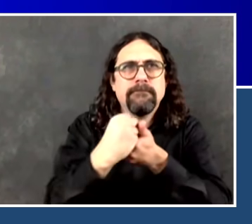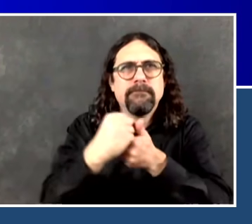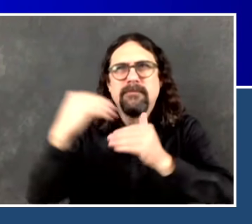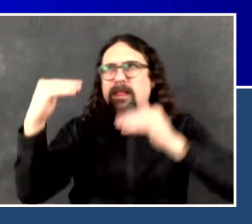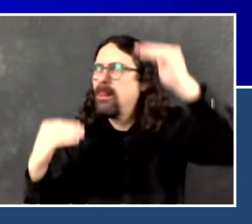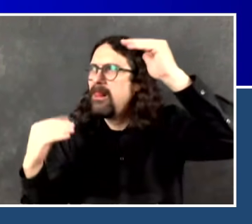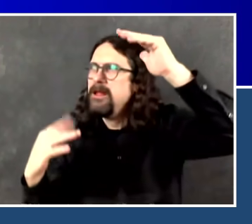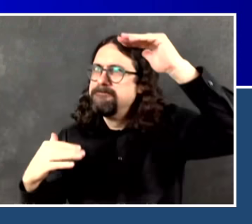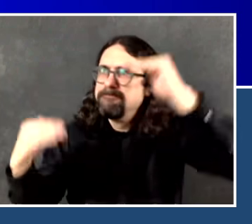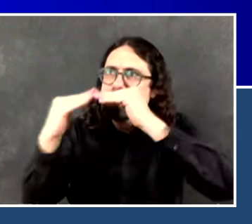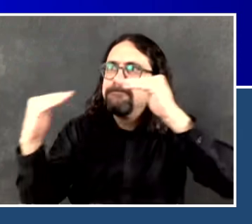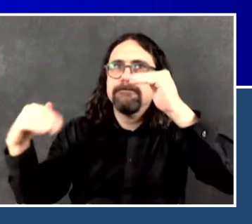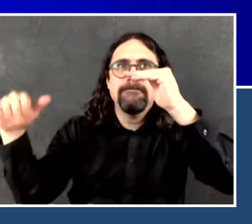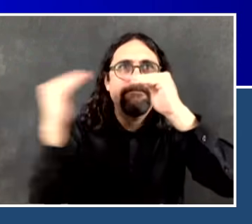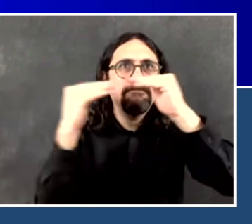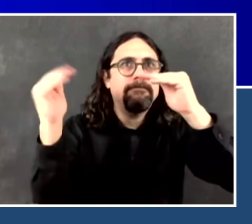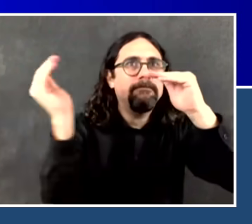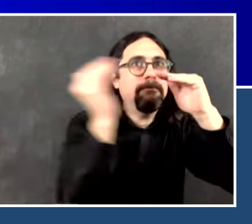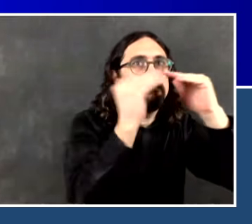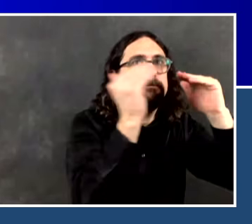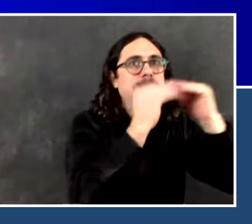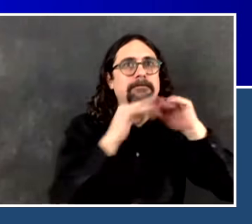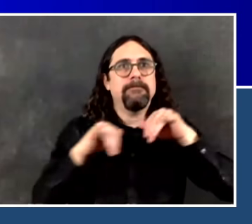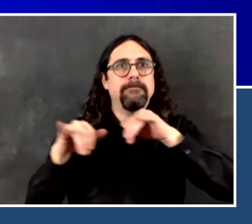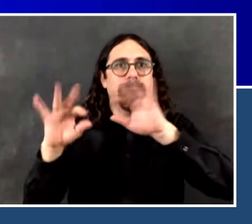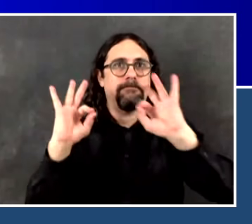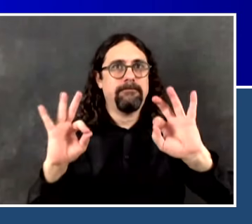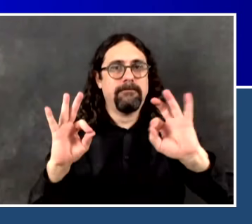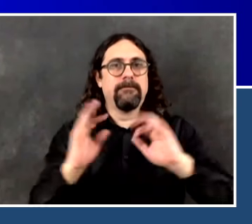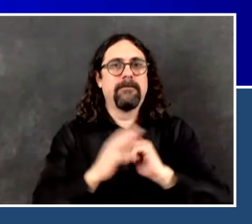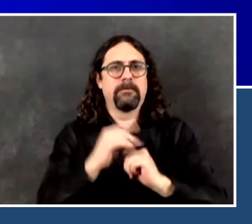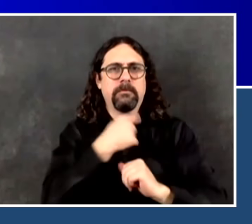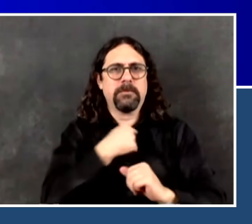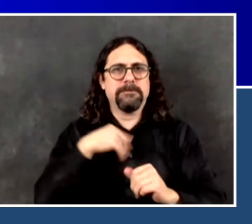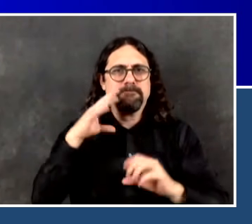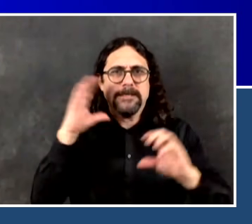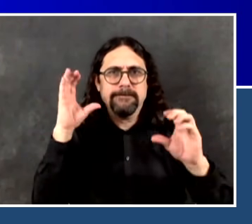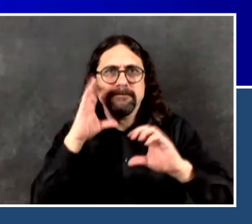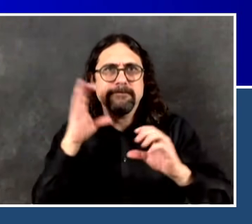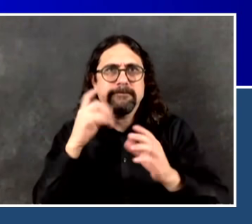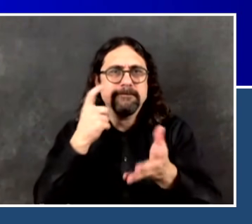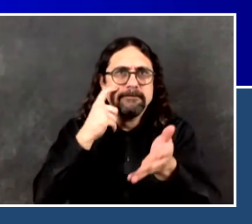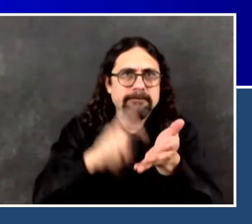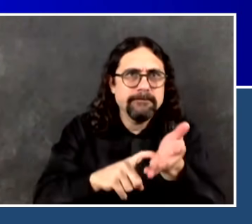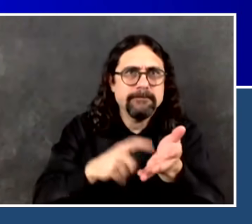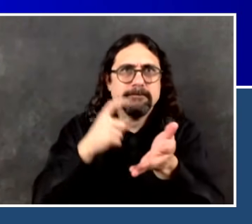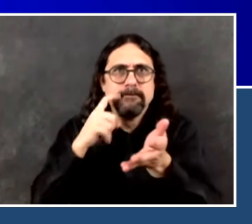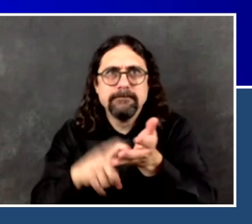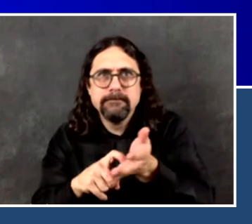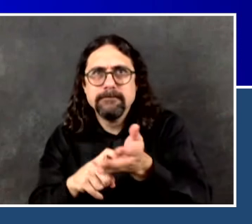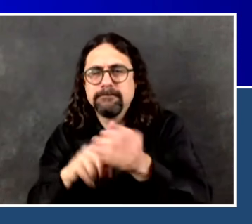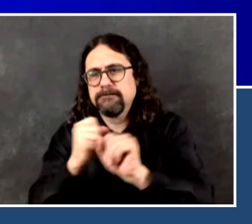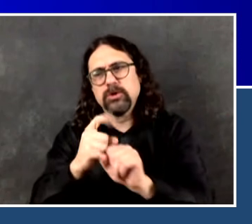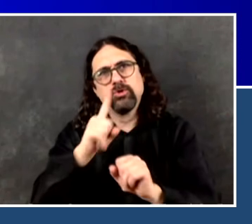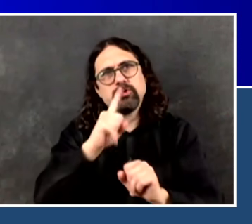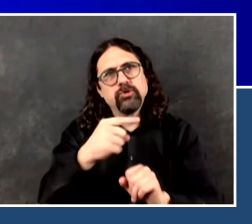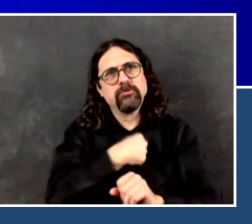STRUCTURE RACISM THAT IS OBVIOUSLY PRESENT IN THE REALITIES WE'RE FACING WITH TSHI DISEASE.